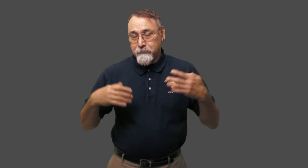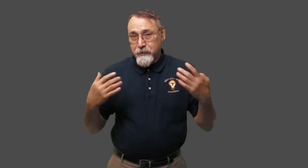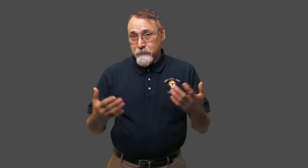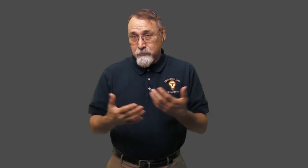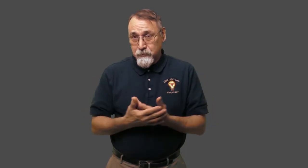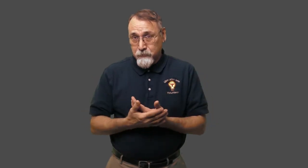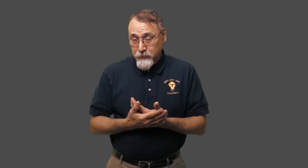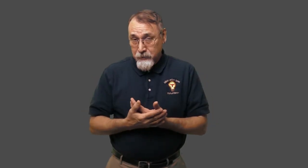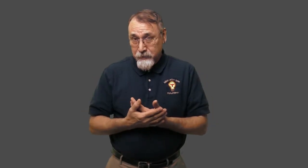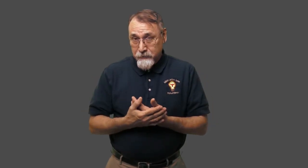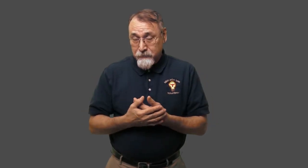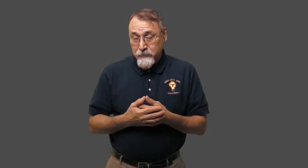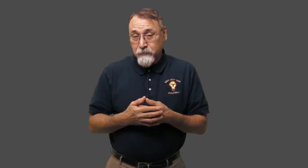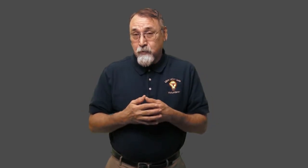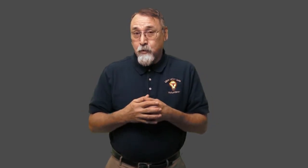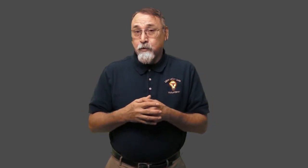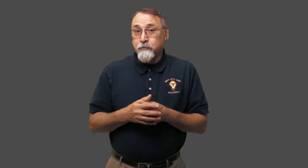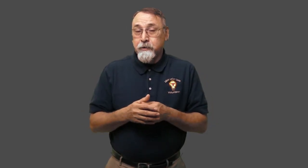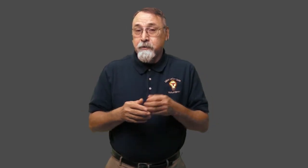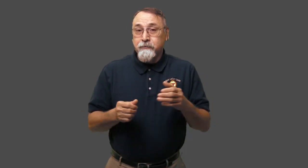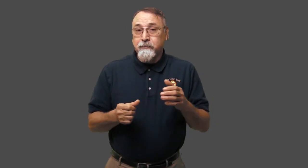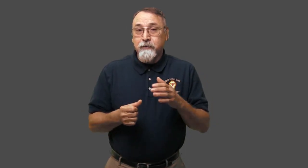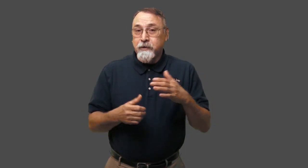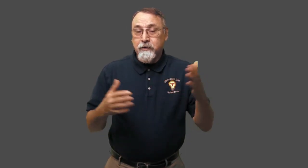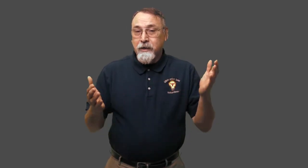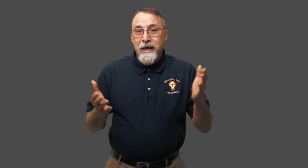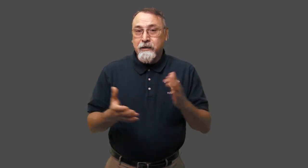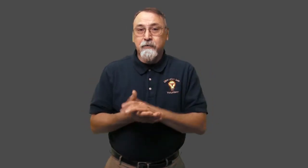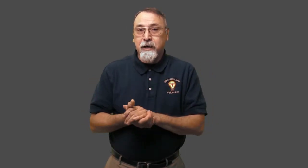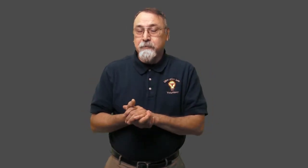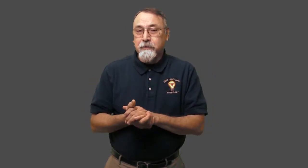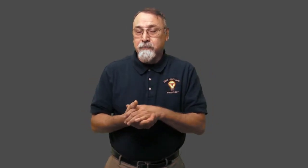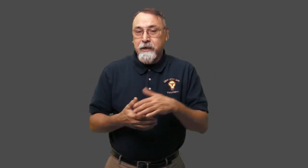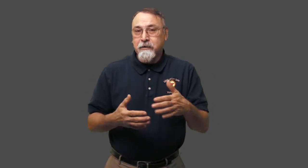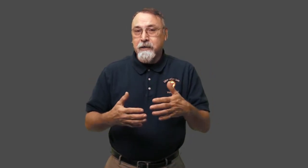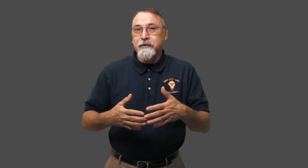and be able to do this course because they are going to lock you out because they are